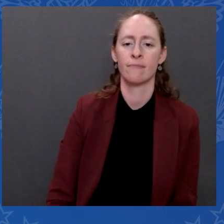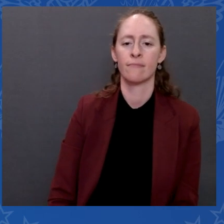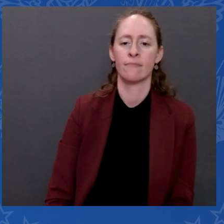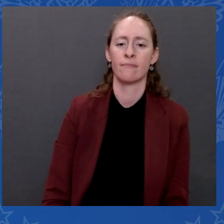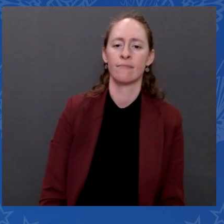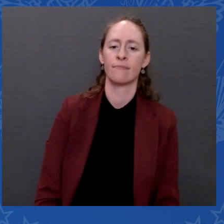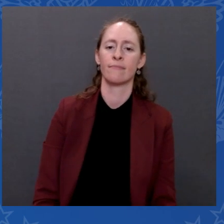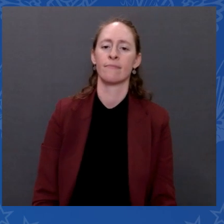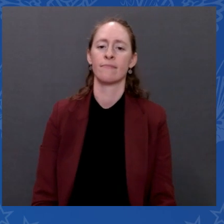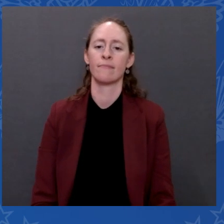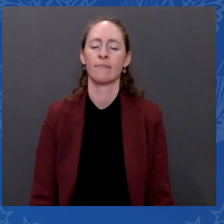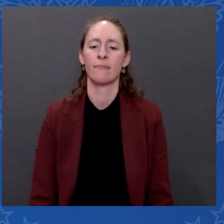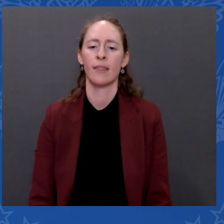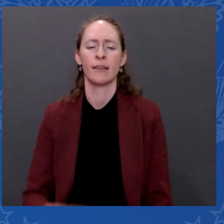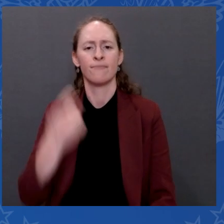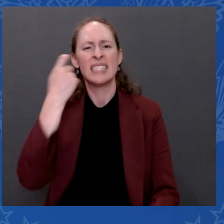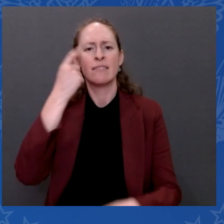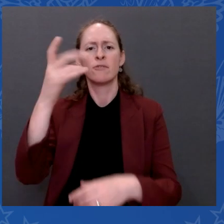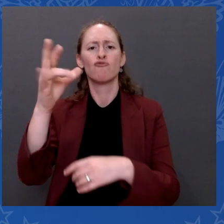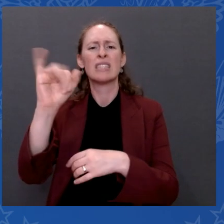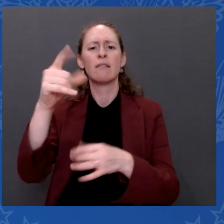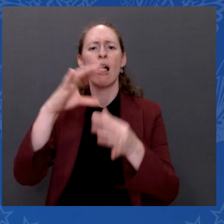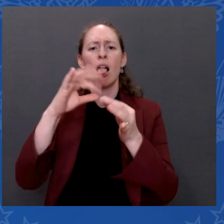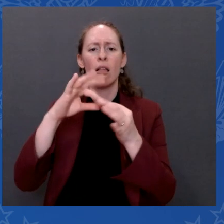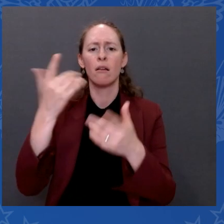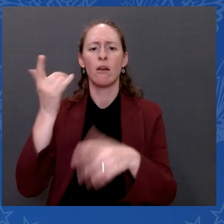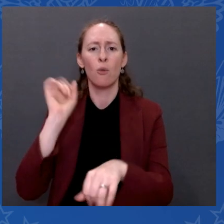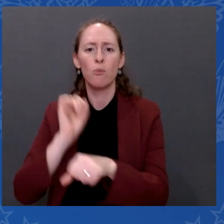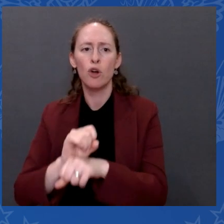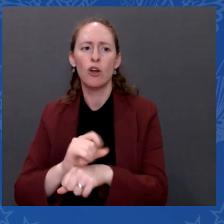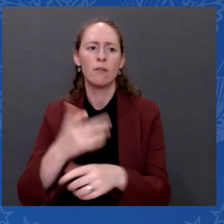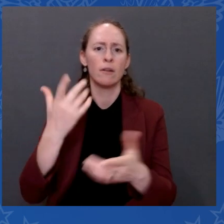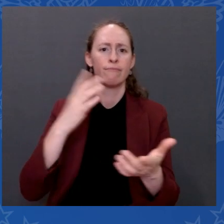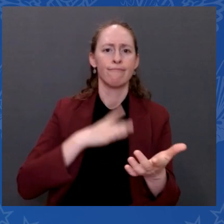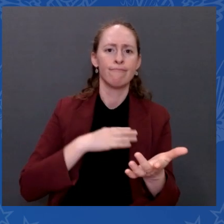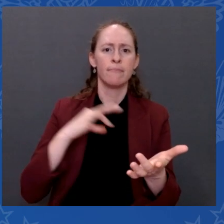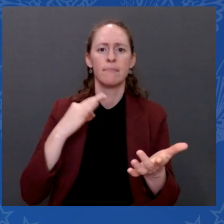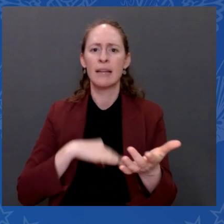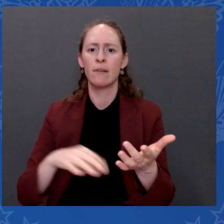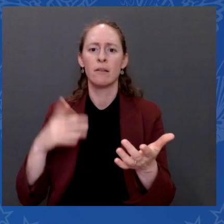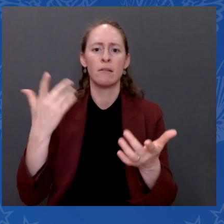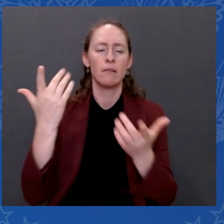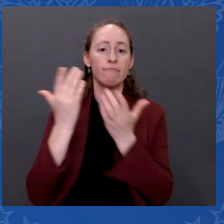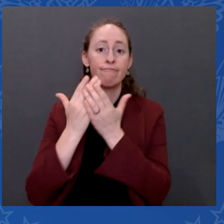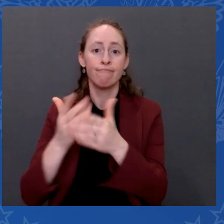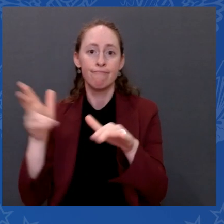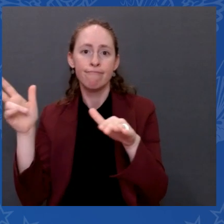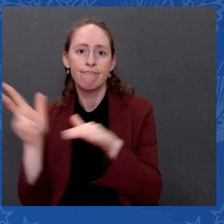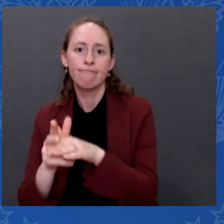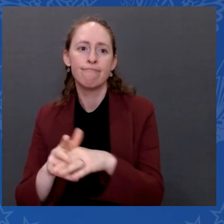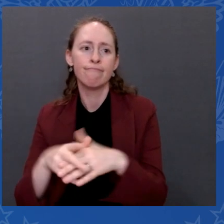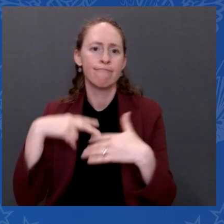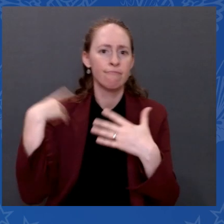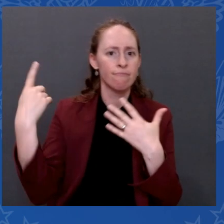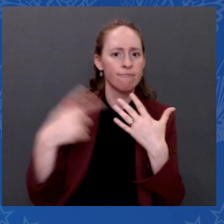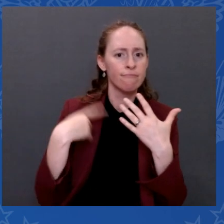as well as the importance of manufacturing jobs and the country's supply chain resilience. Do you --